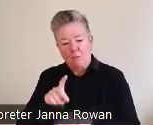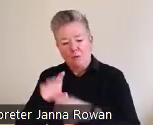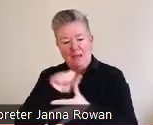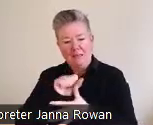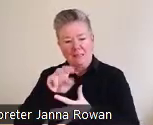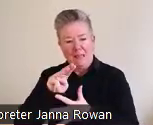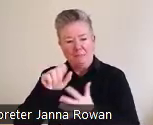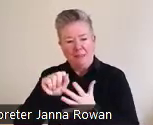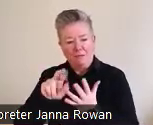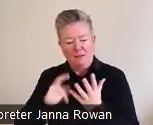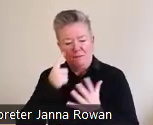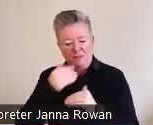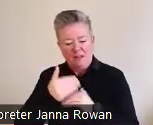the next few slides.